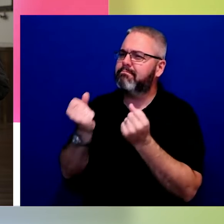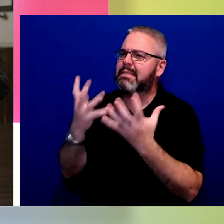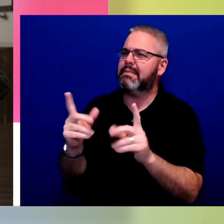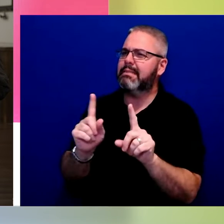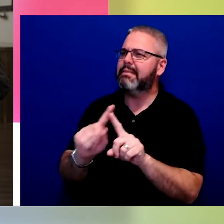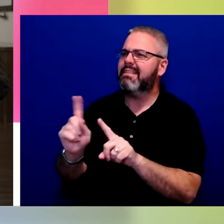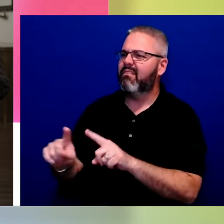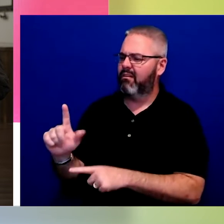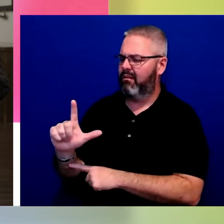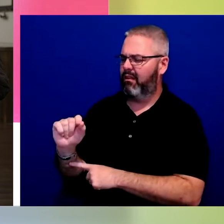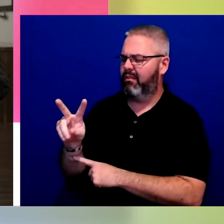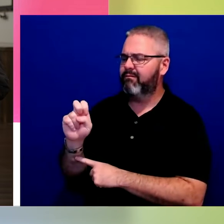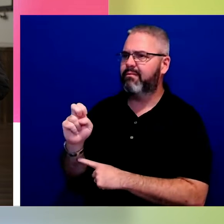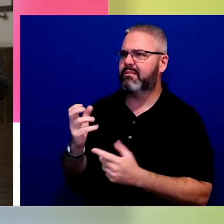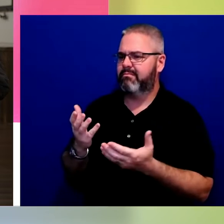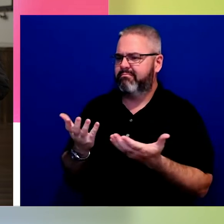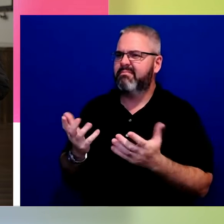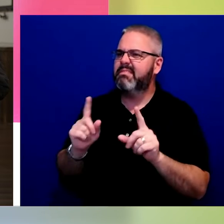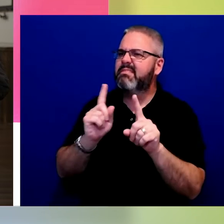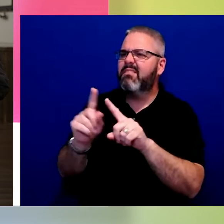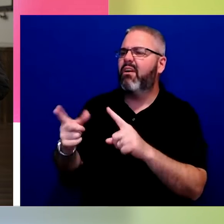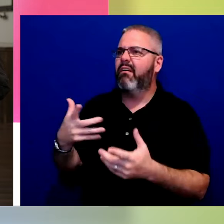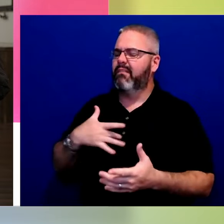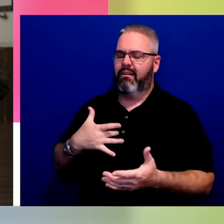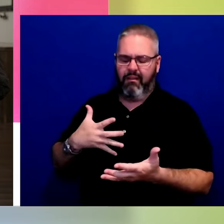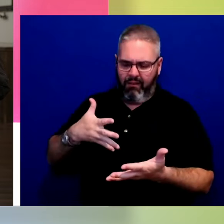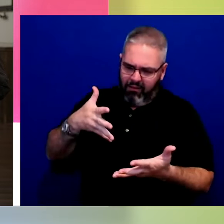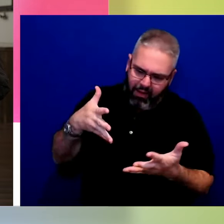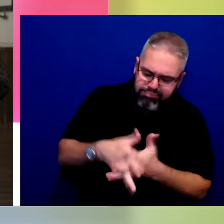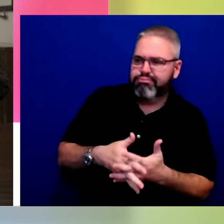and things that keep you grounded, another one being music.